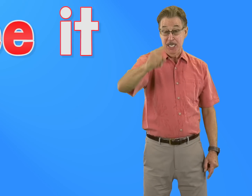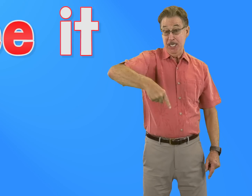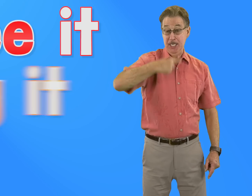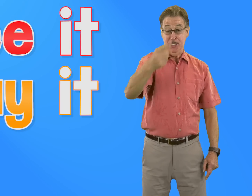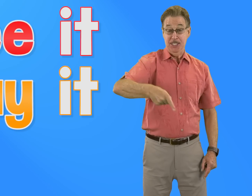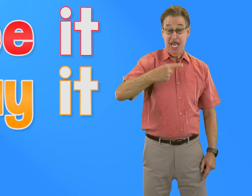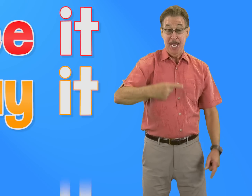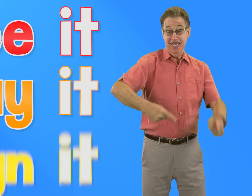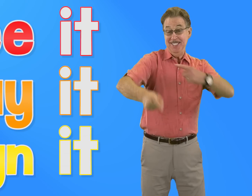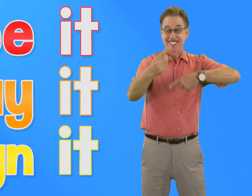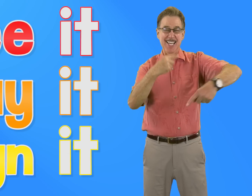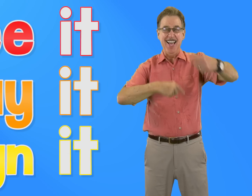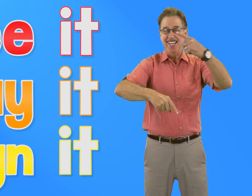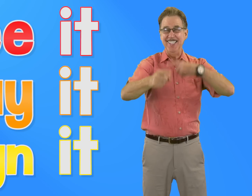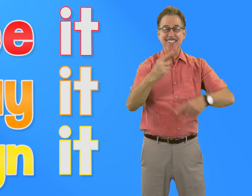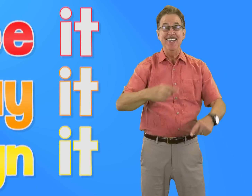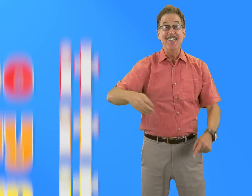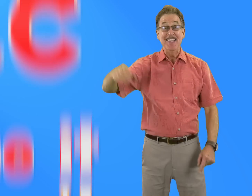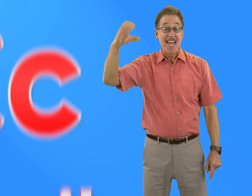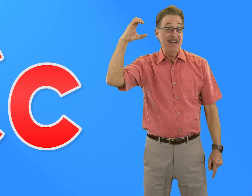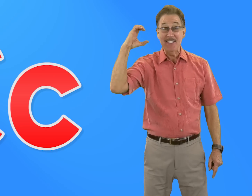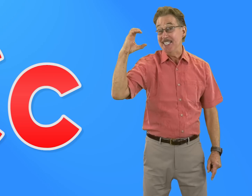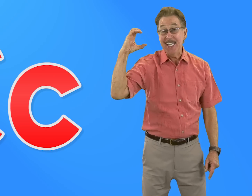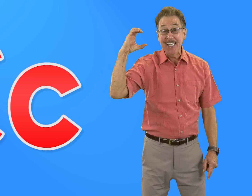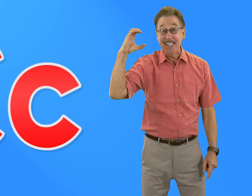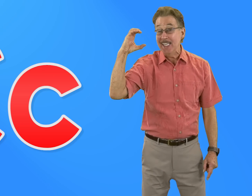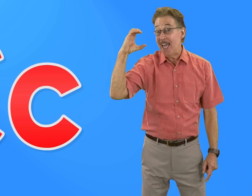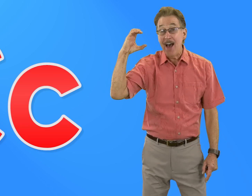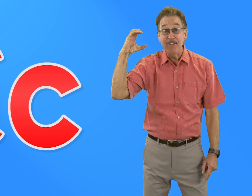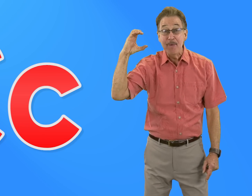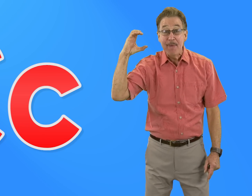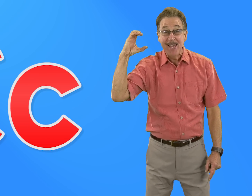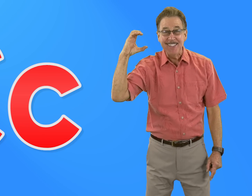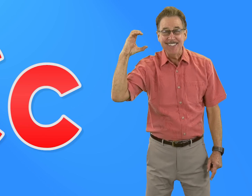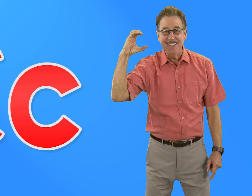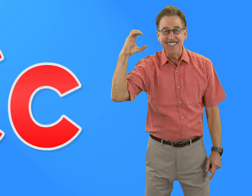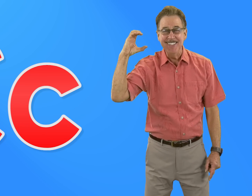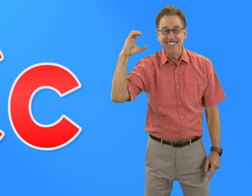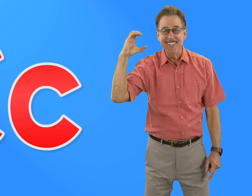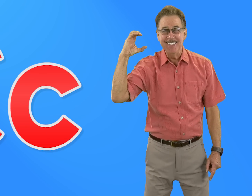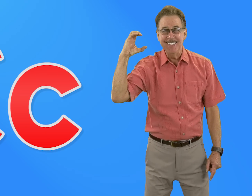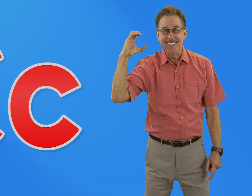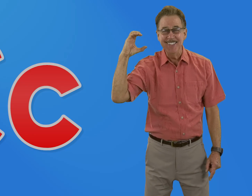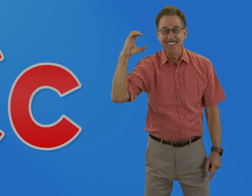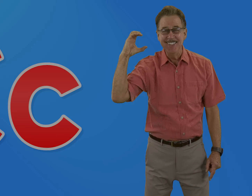See it, Say it, Sign it Letter C c in the alphabet